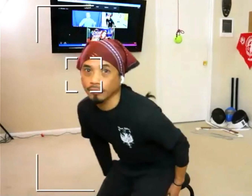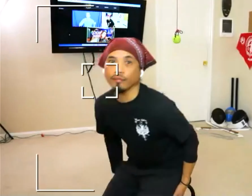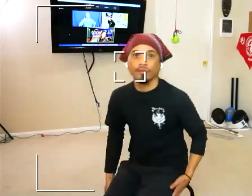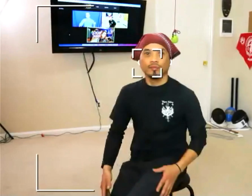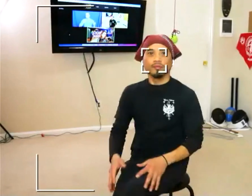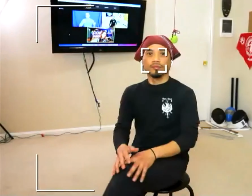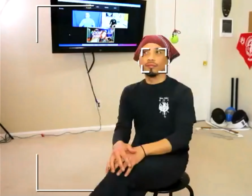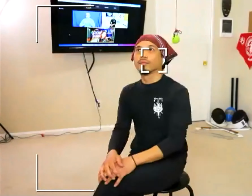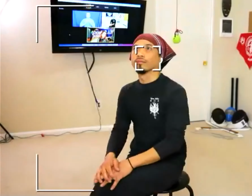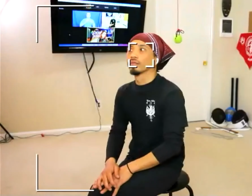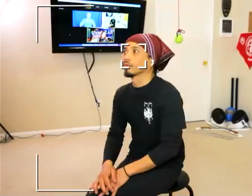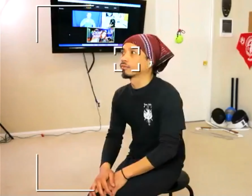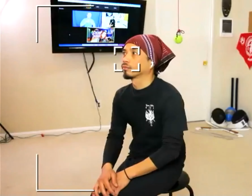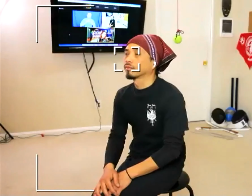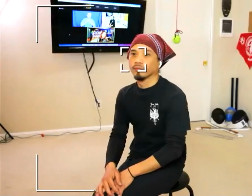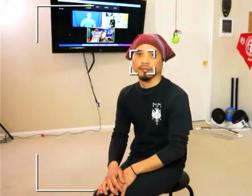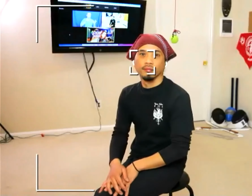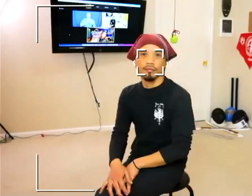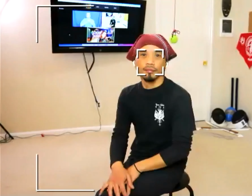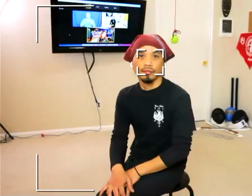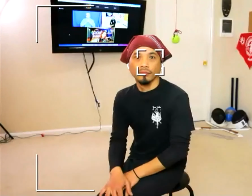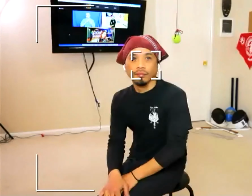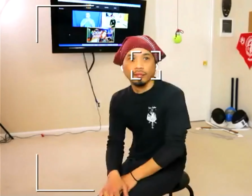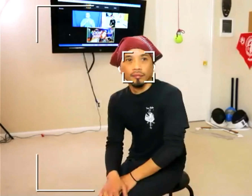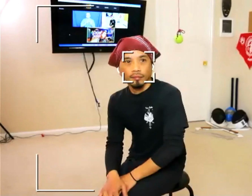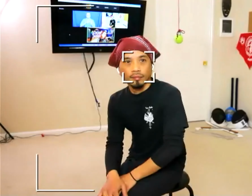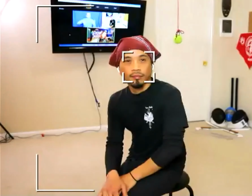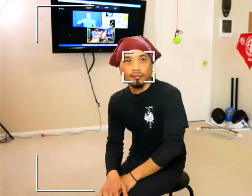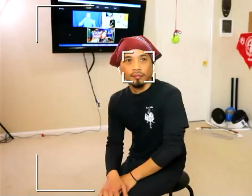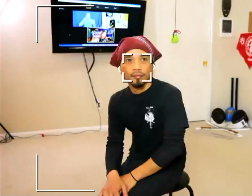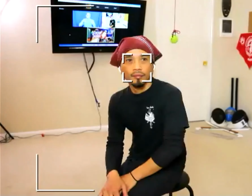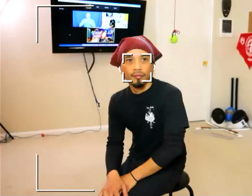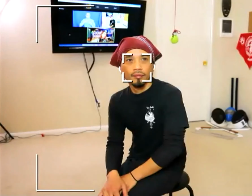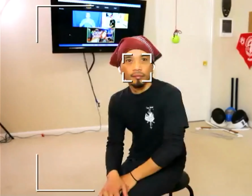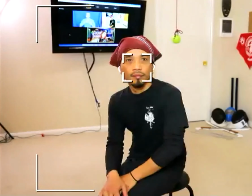OF ESKRIMA OR KALI.